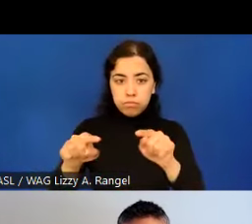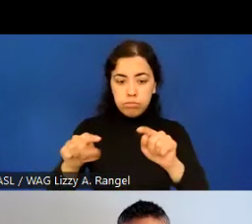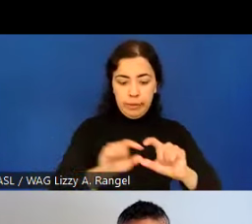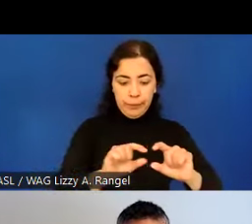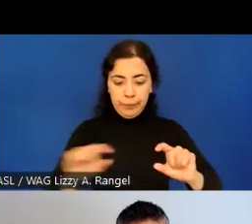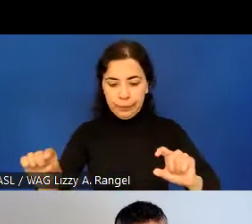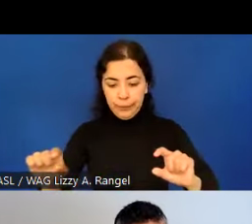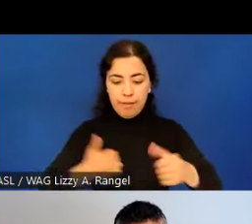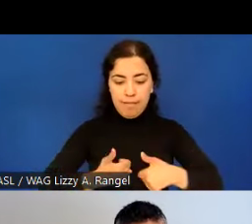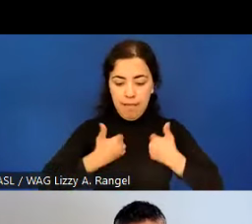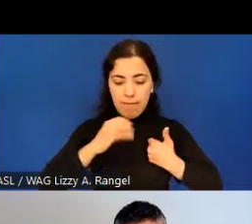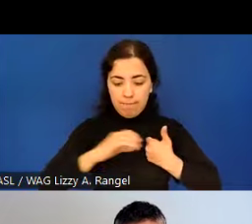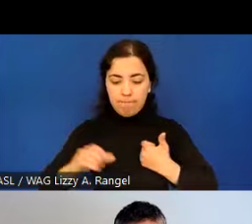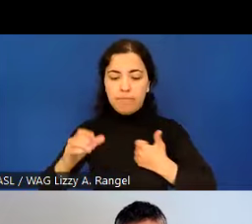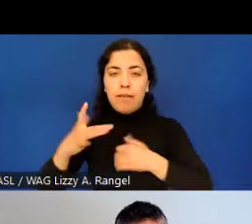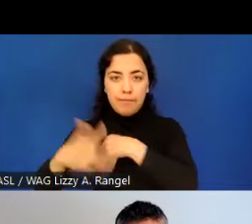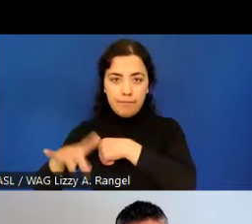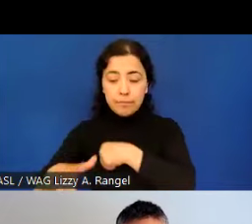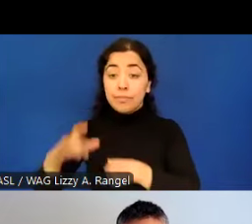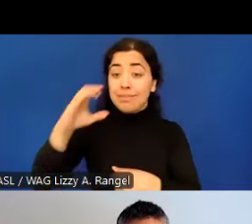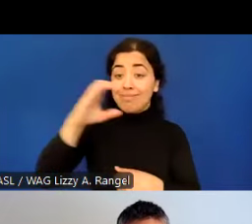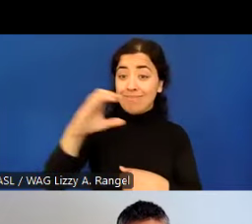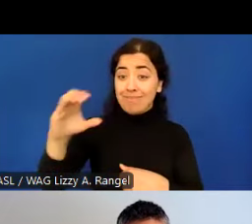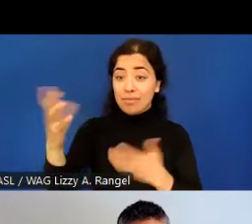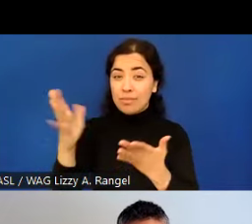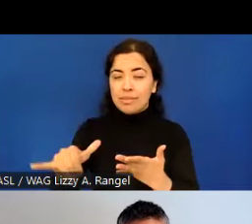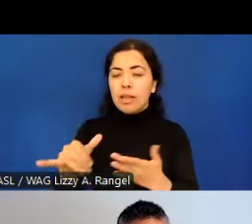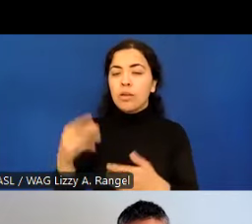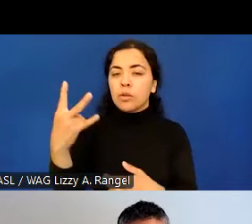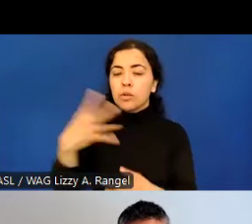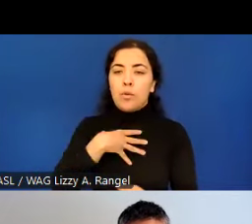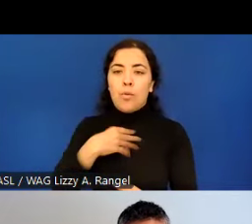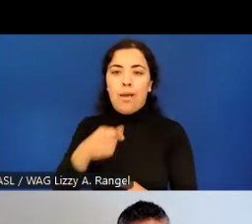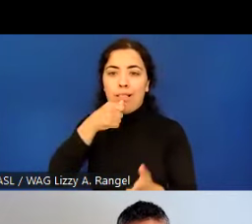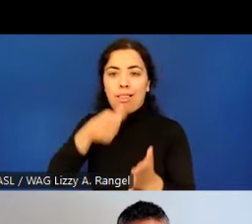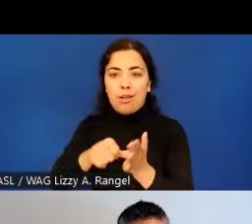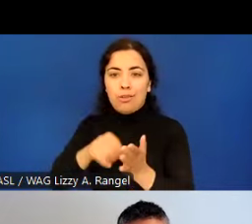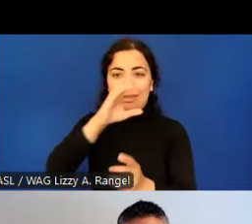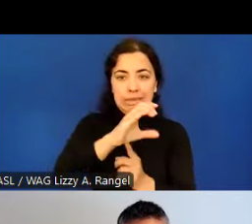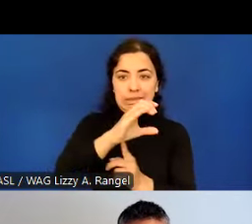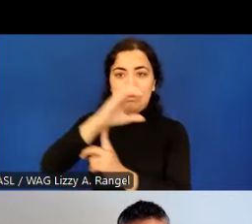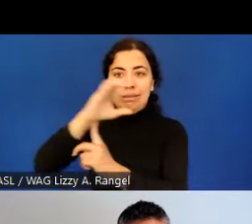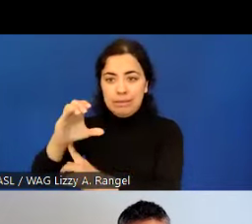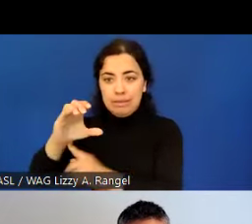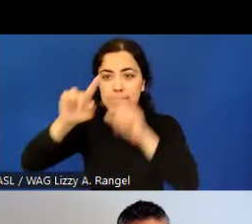The closed caption symbol is two white letter Cs on a black background. I'm not displaying a symbol